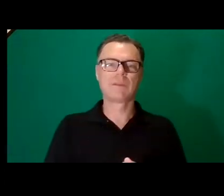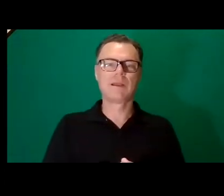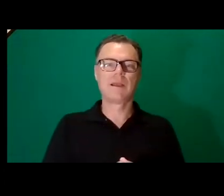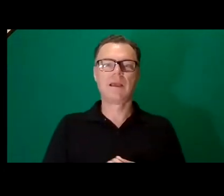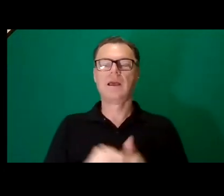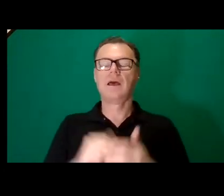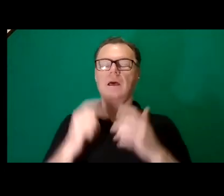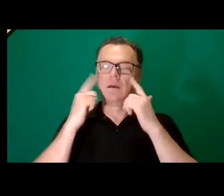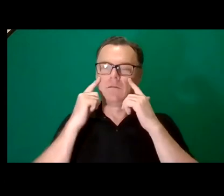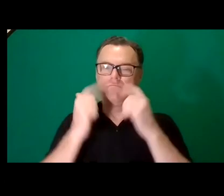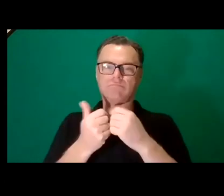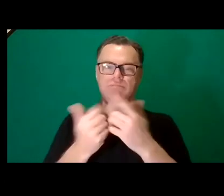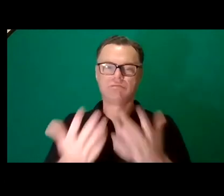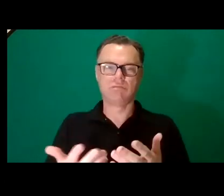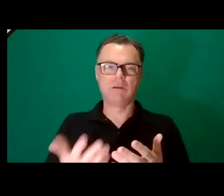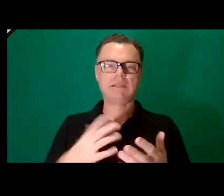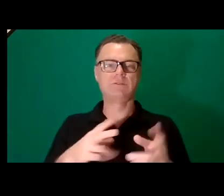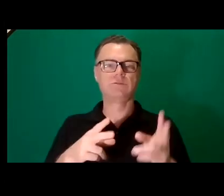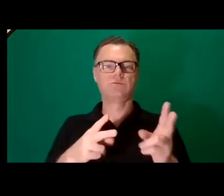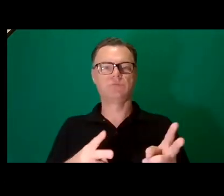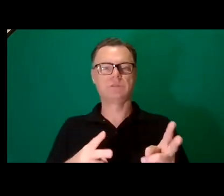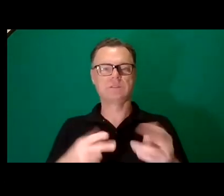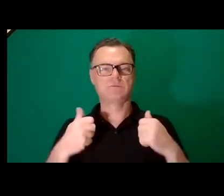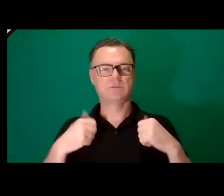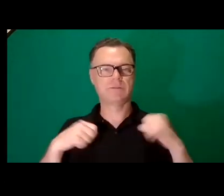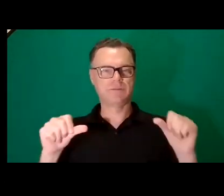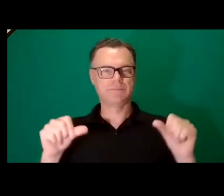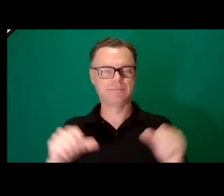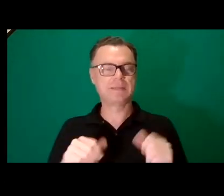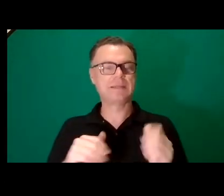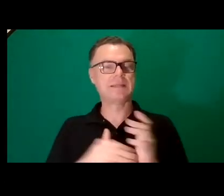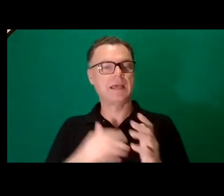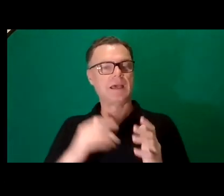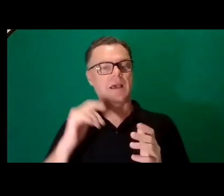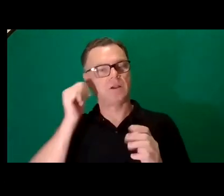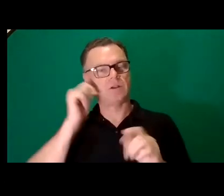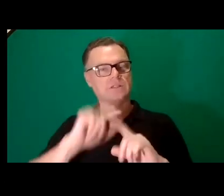But the difference now of knowing this is I can plan for my week and